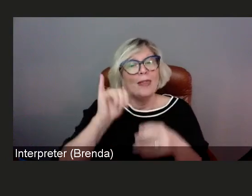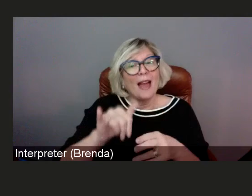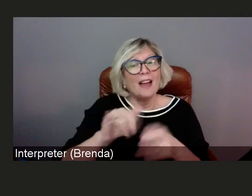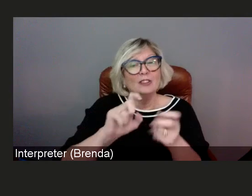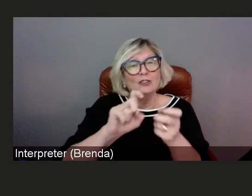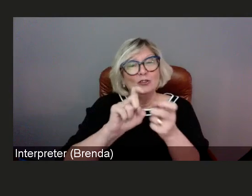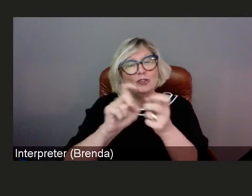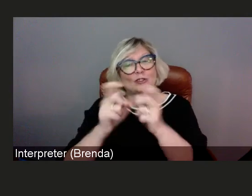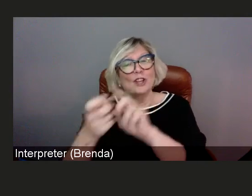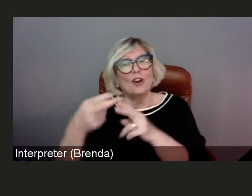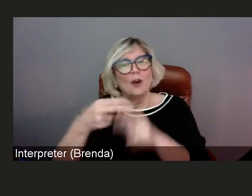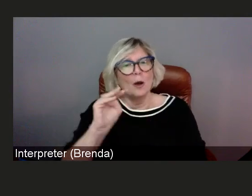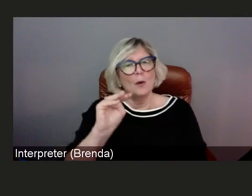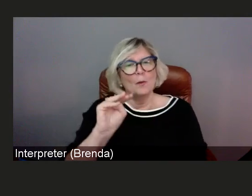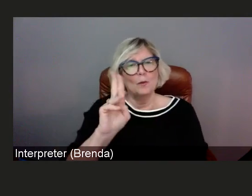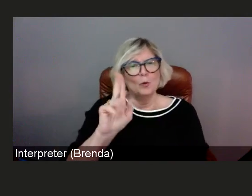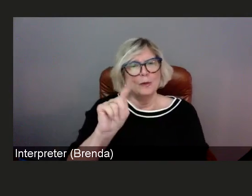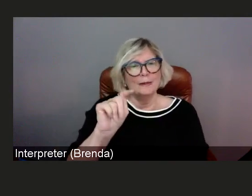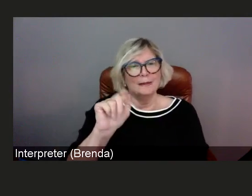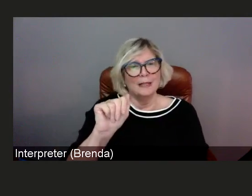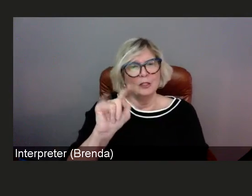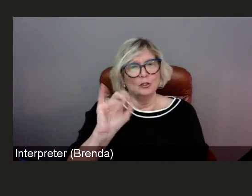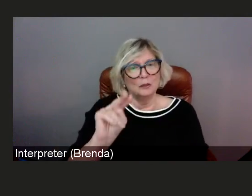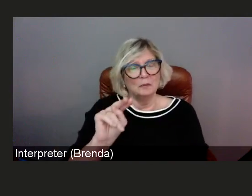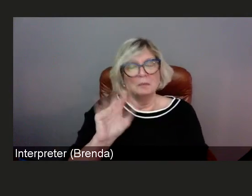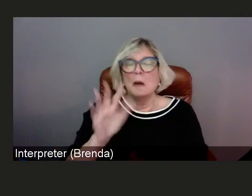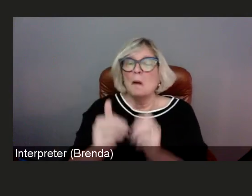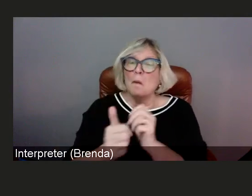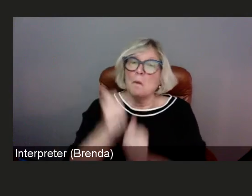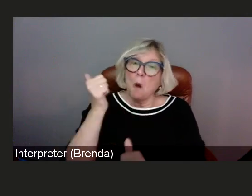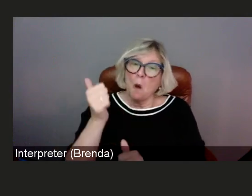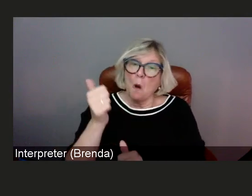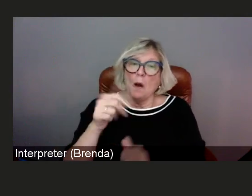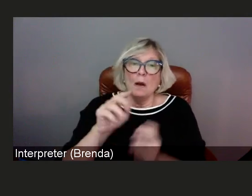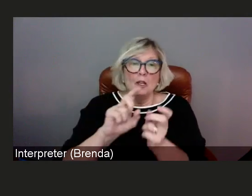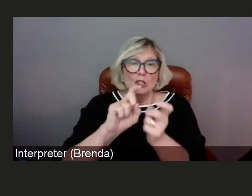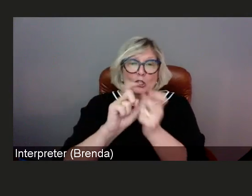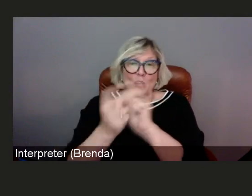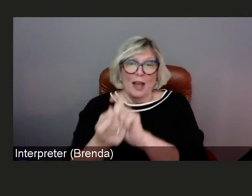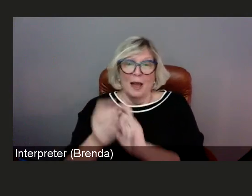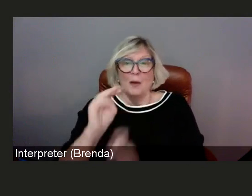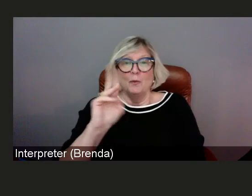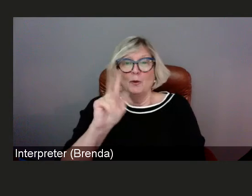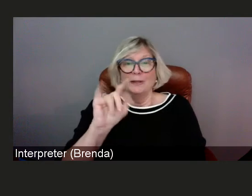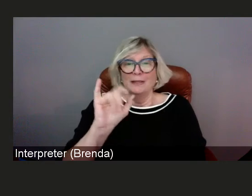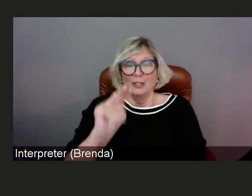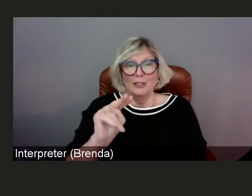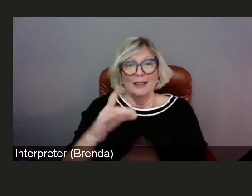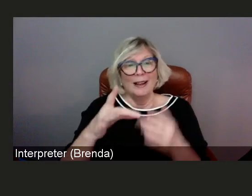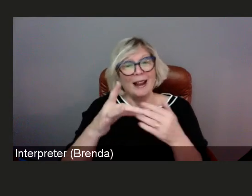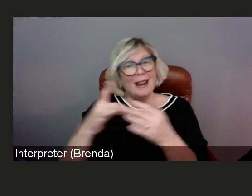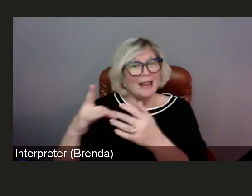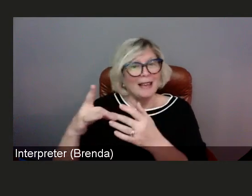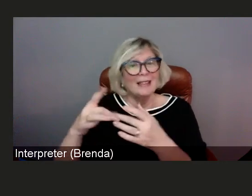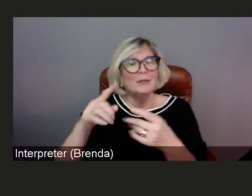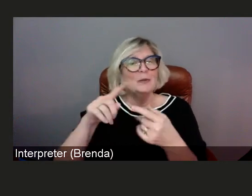So most of the time this change or this mutation leads to a virus that's actually less hardy and normally